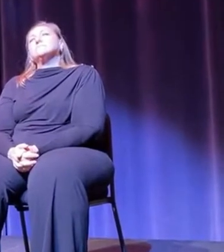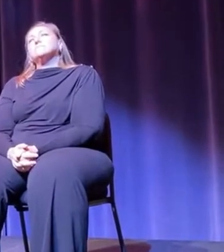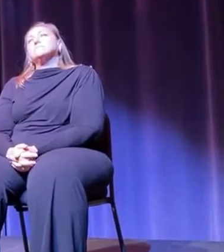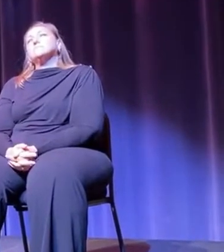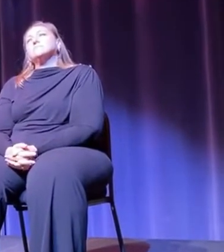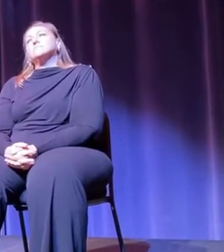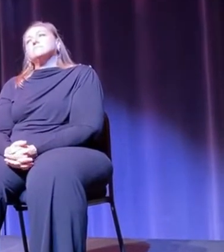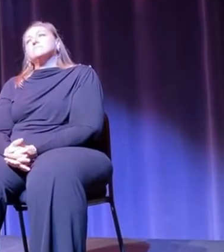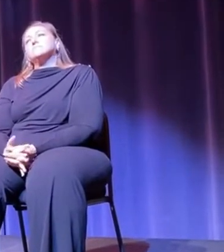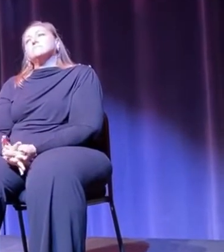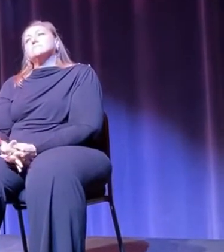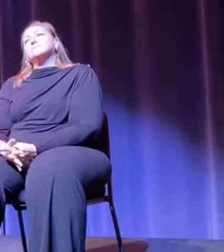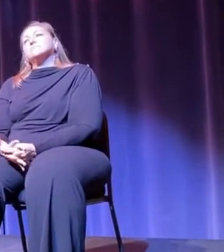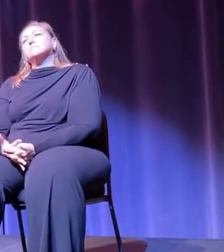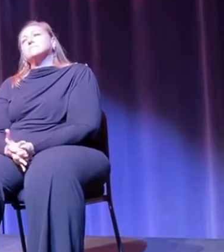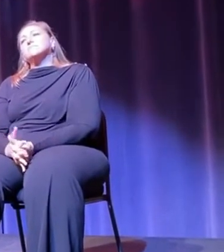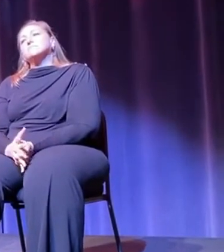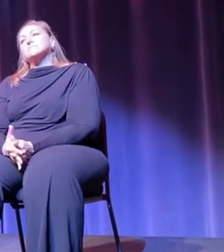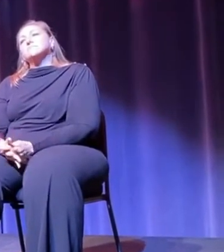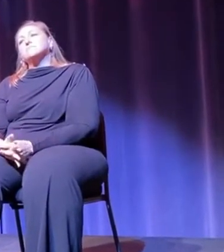I'd say Alexis Pauline Gumbs, Eve Ewing,